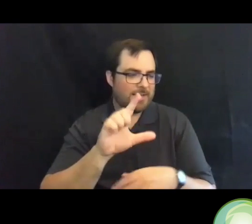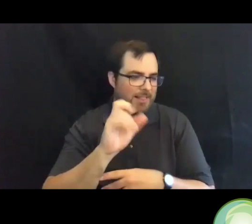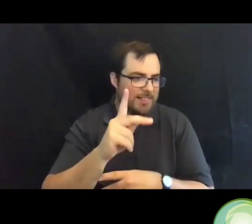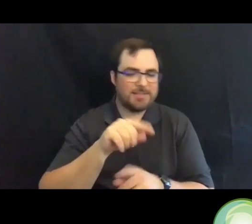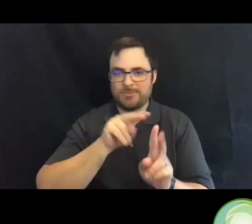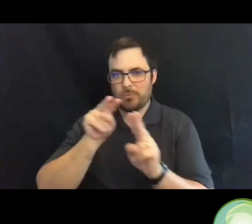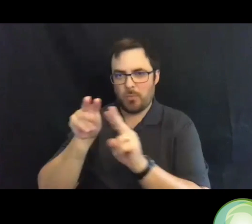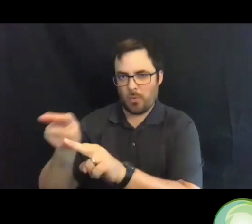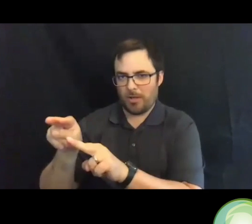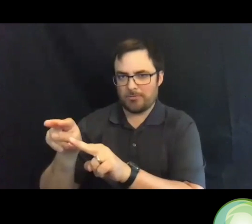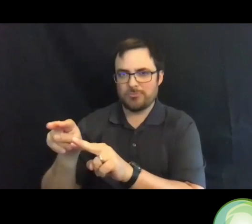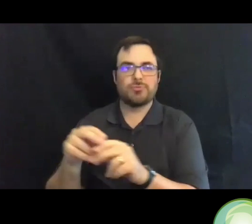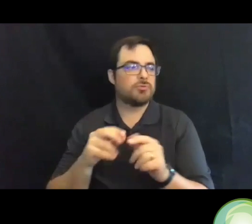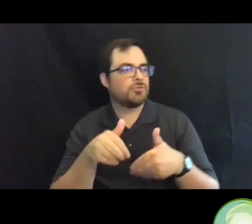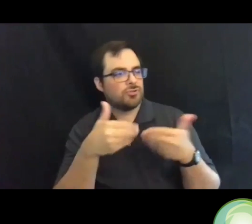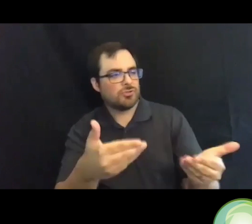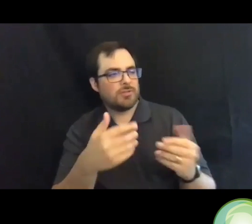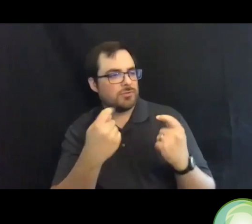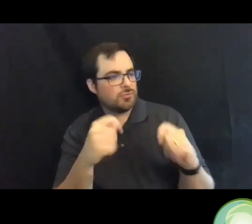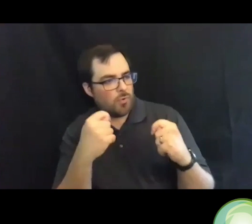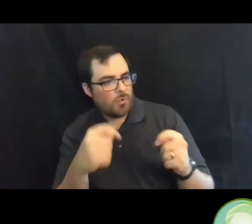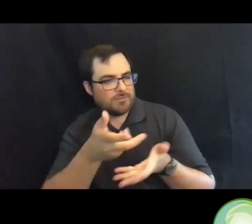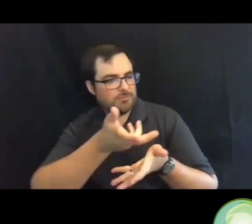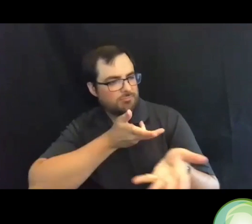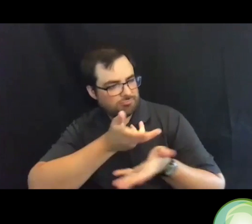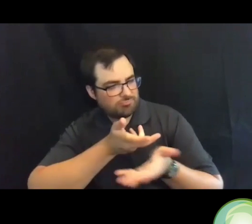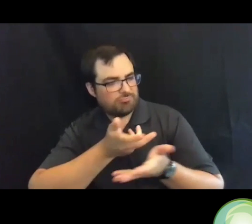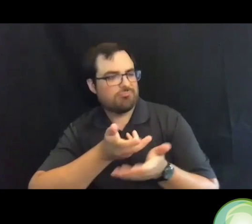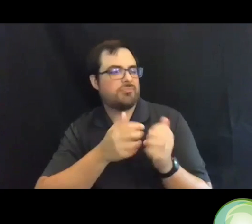and suggest some toys to use to work on that one concept. So